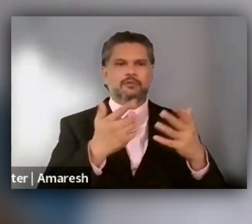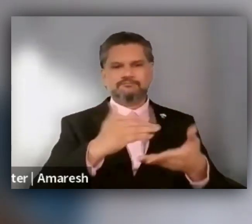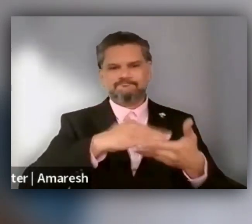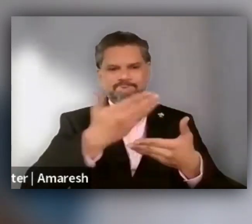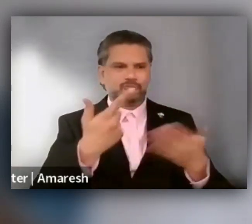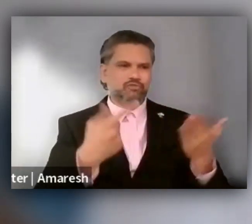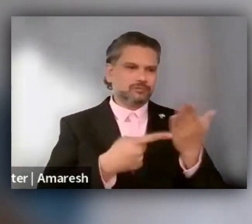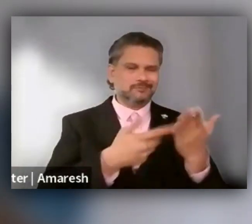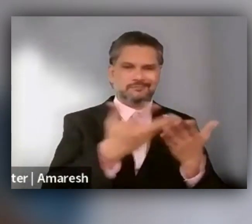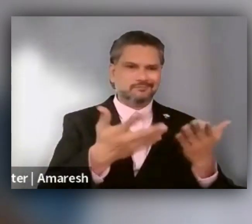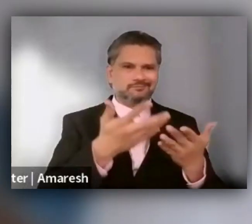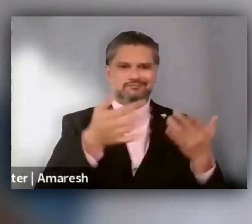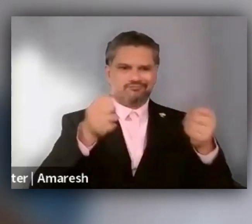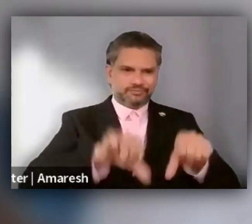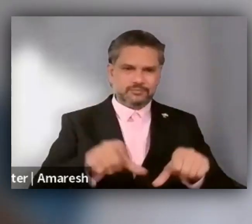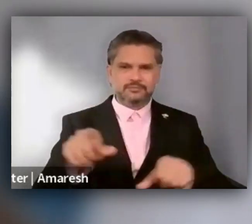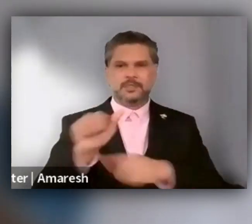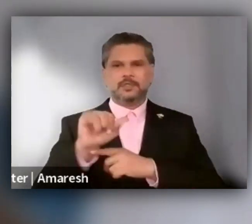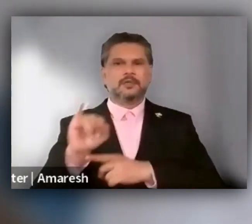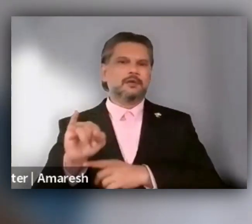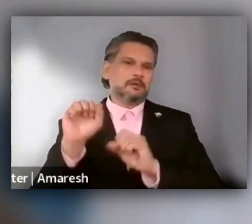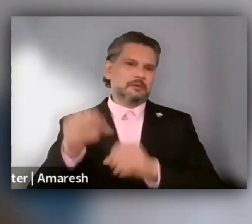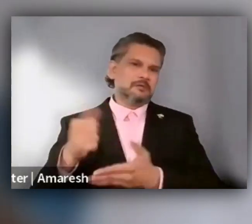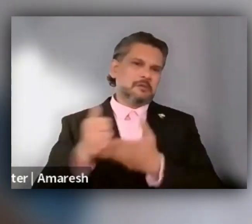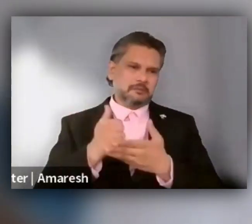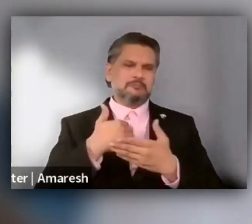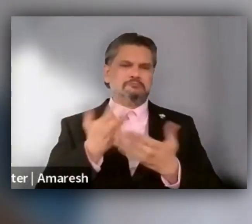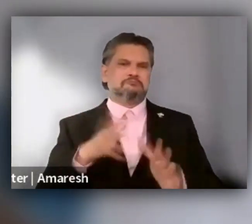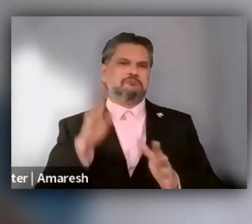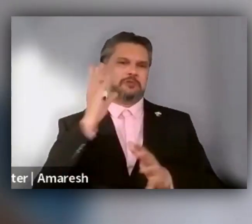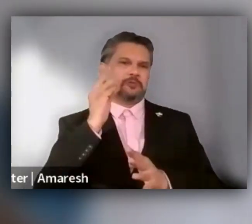device or server configuration. So, do you want to elaborate on that?